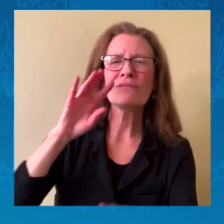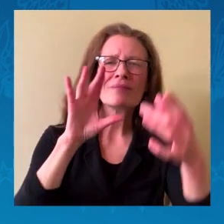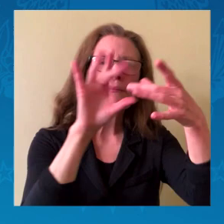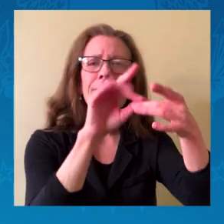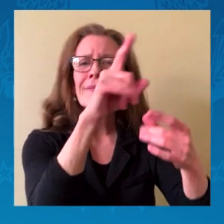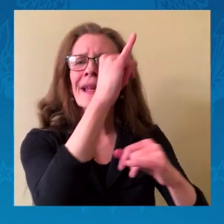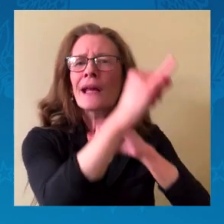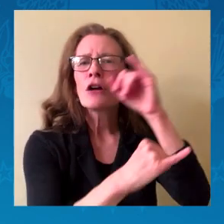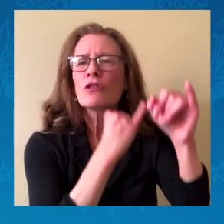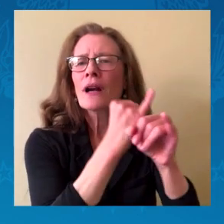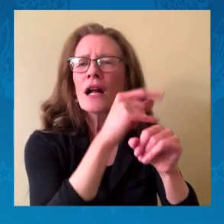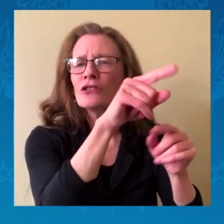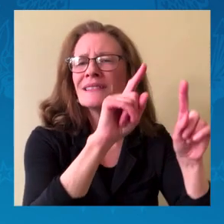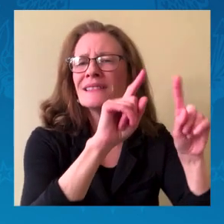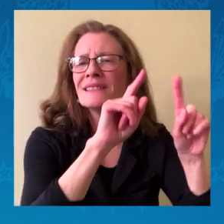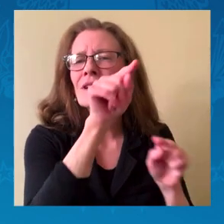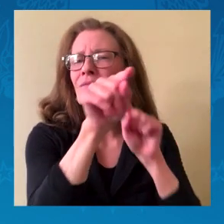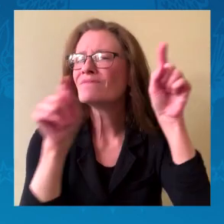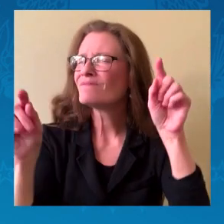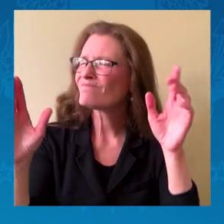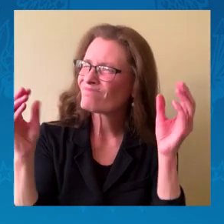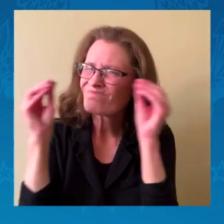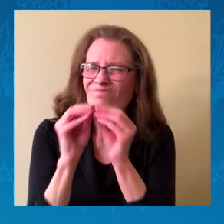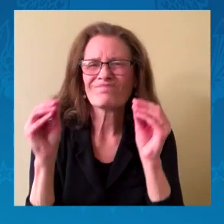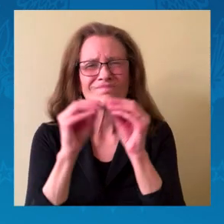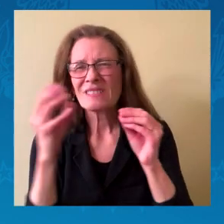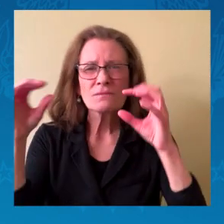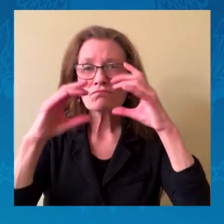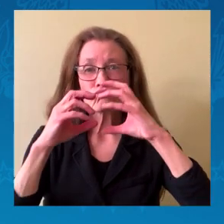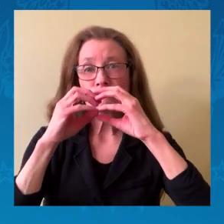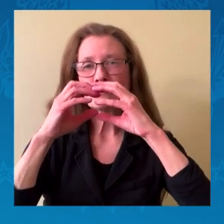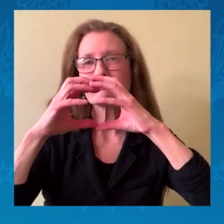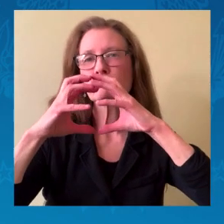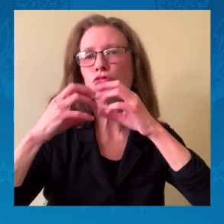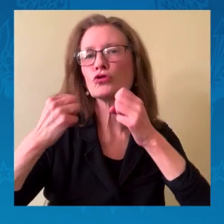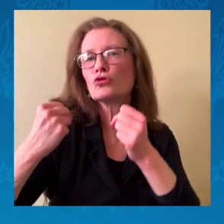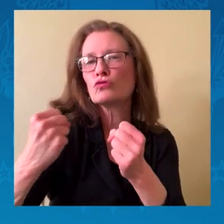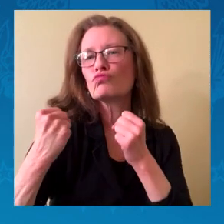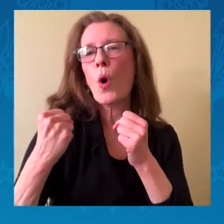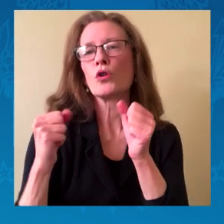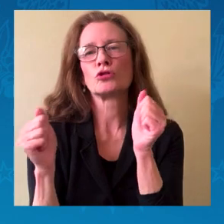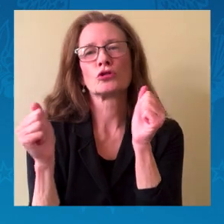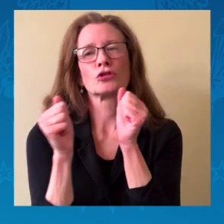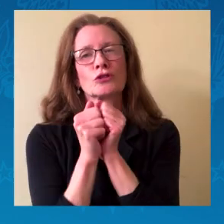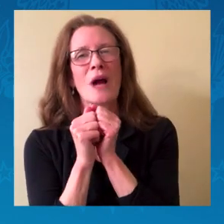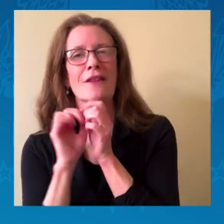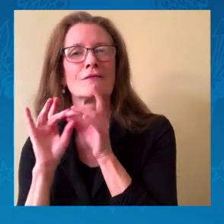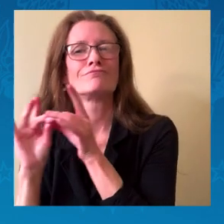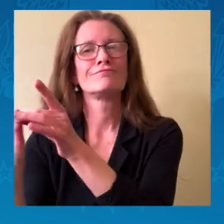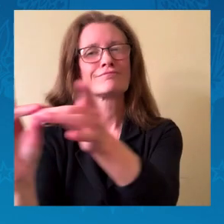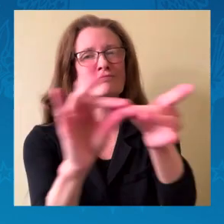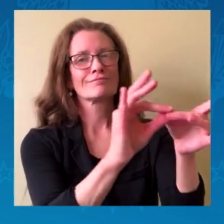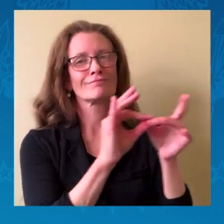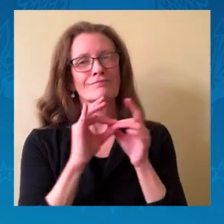of establishing the alliance's institutions, agreements and norms that have underwritten the international order here on Earth,